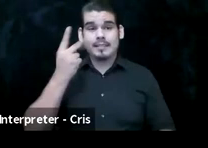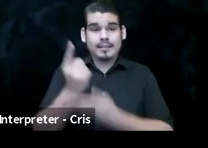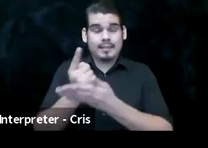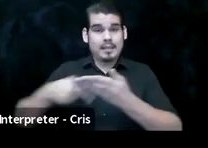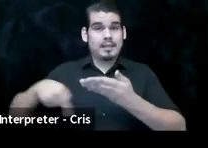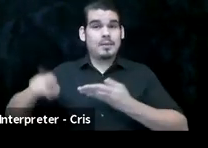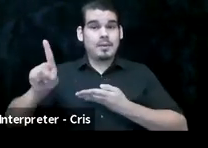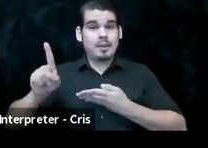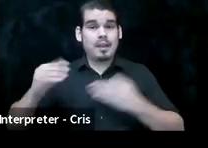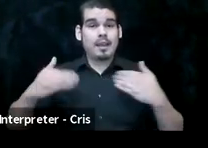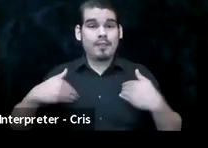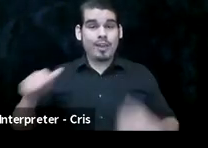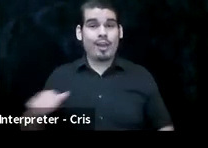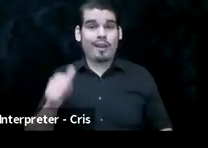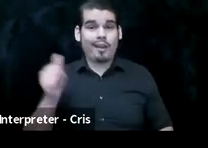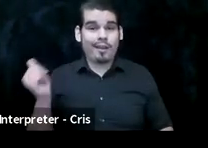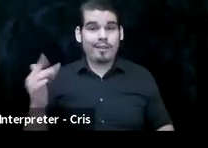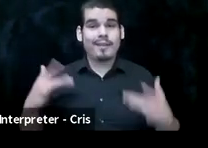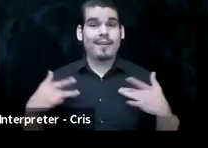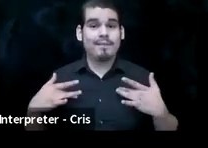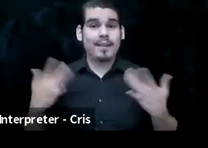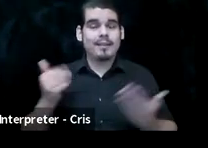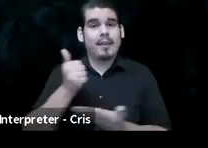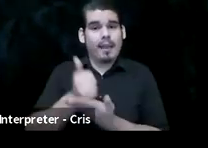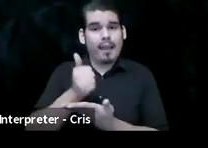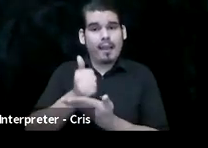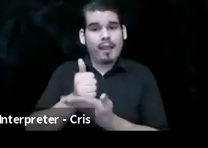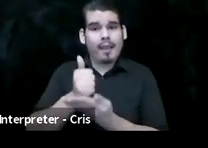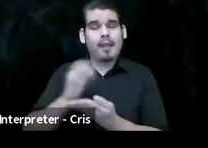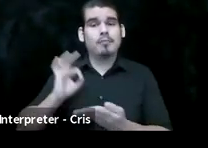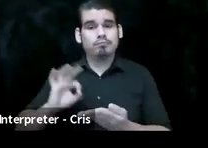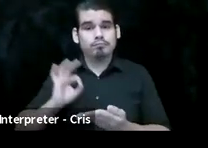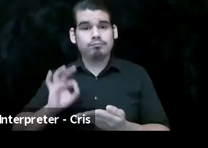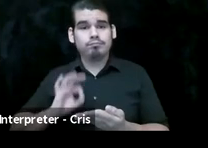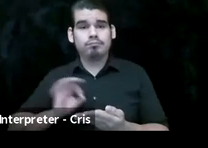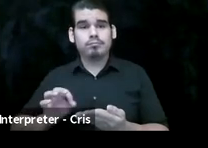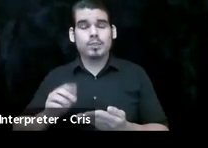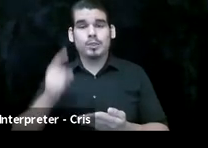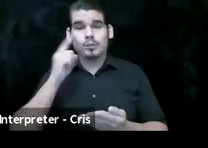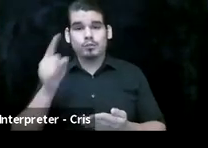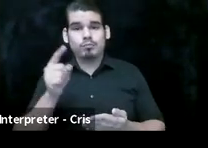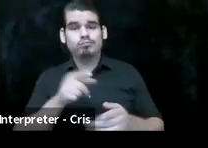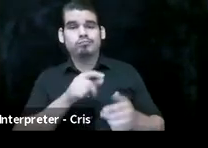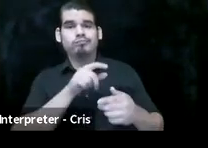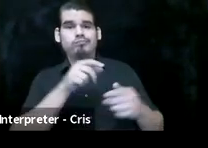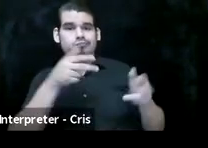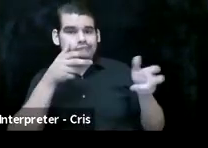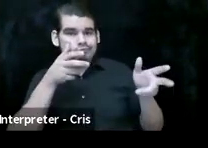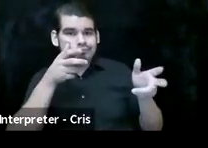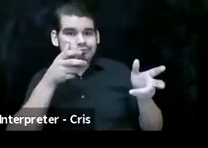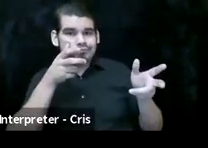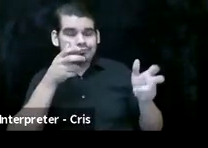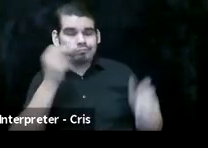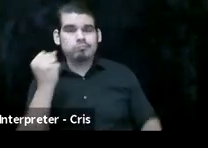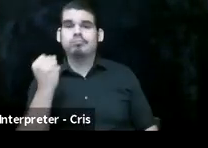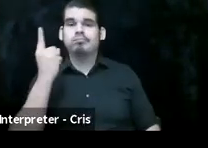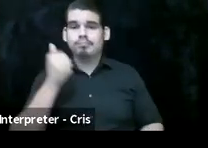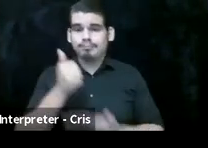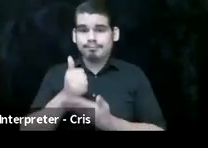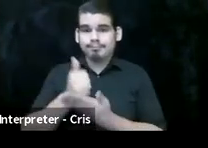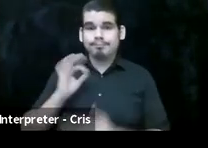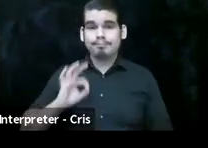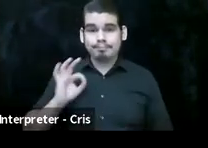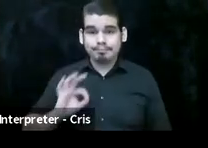Katherine Squire: Because they will be really helpful and just preparing and being able to participate to the maximum NGA we do have a technology technology training that is coming up.